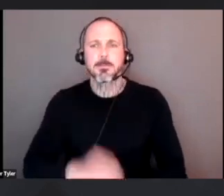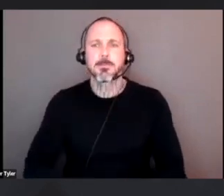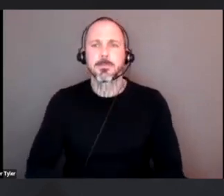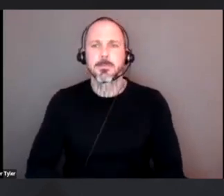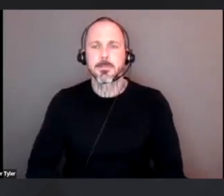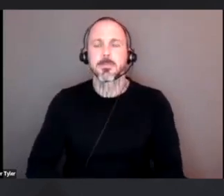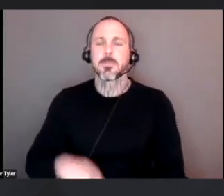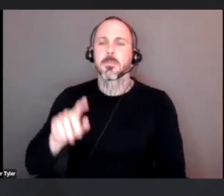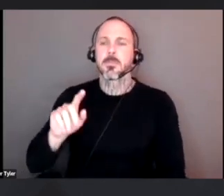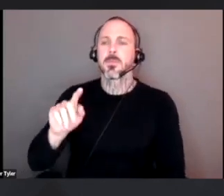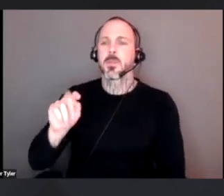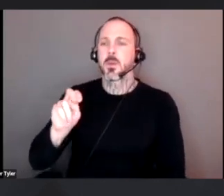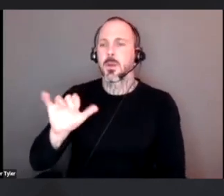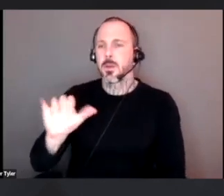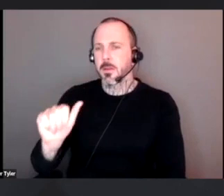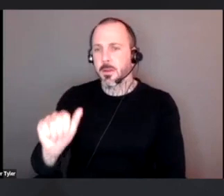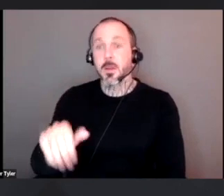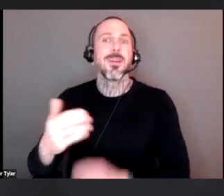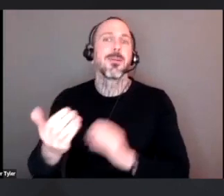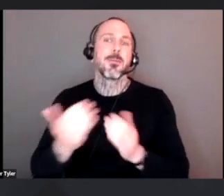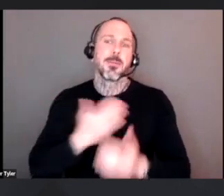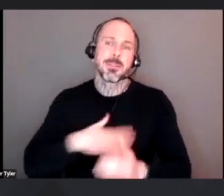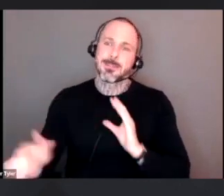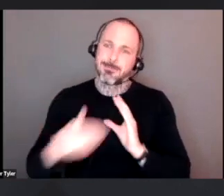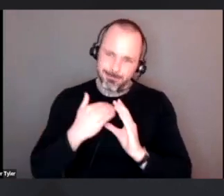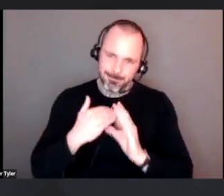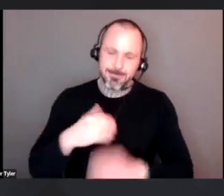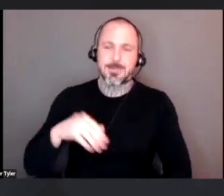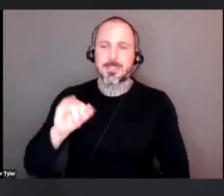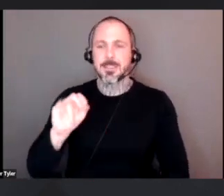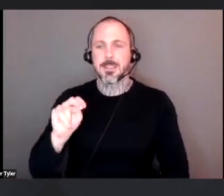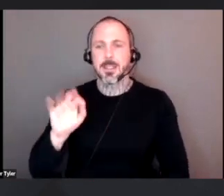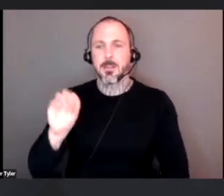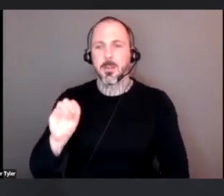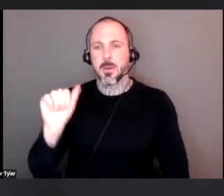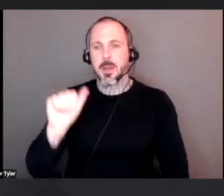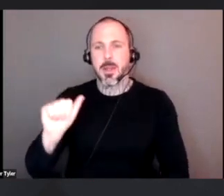Ashley shared and that'll be connected to me and I would love to have a conversation with you,